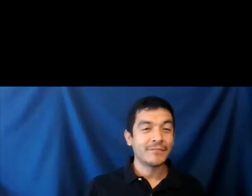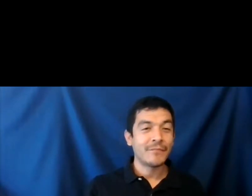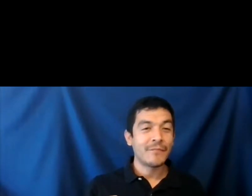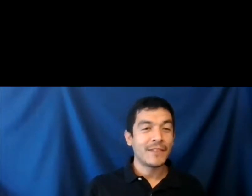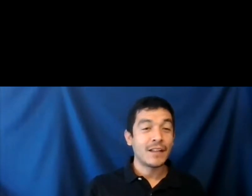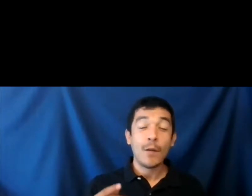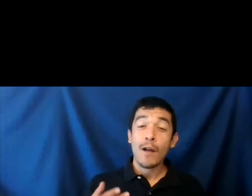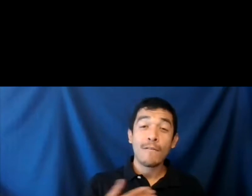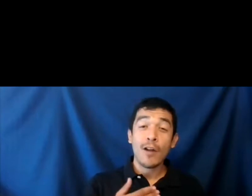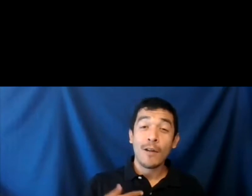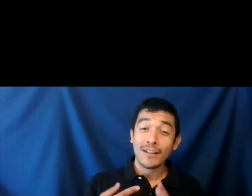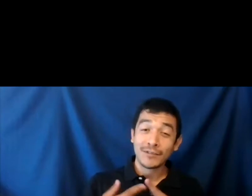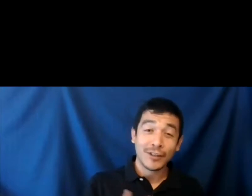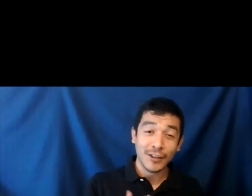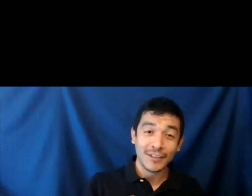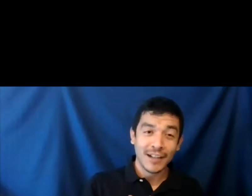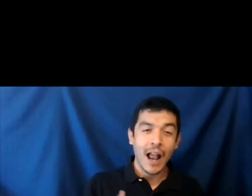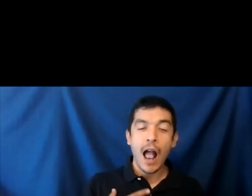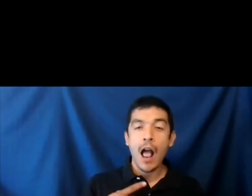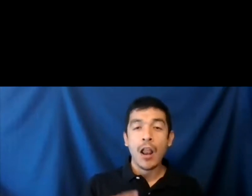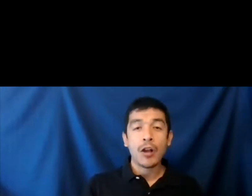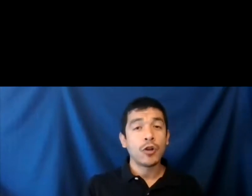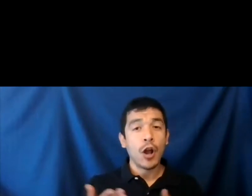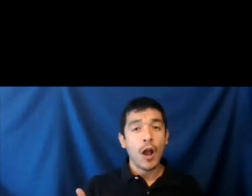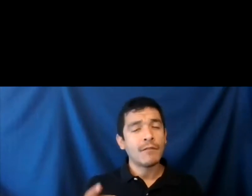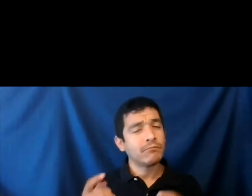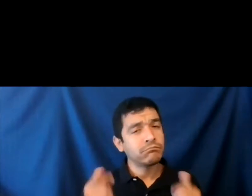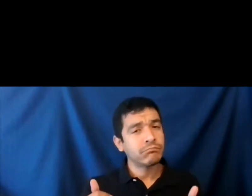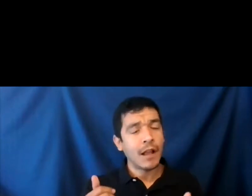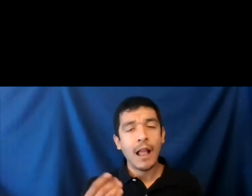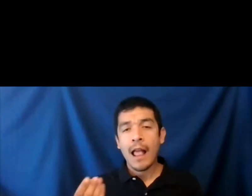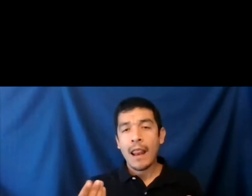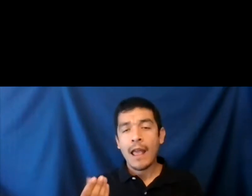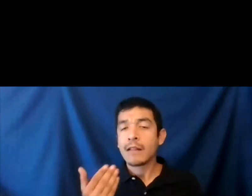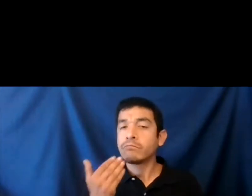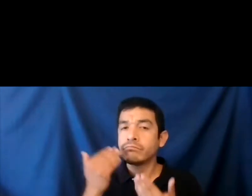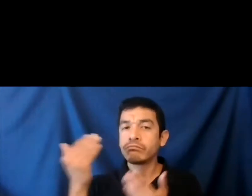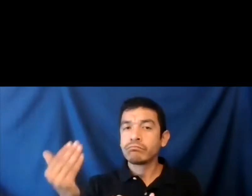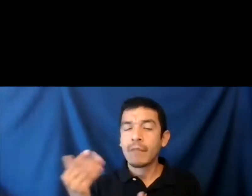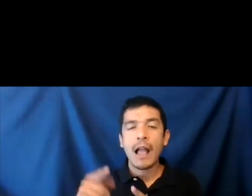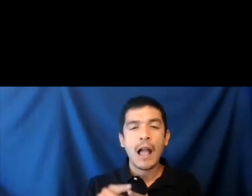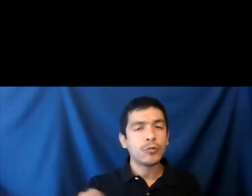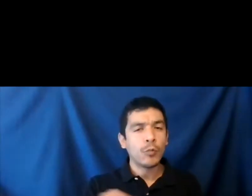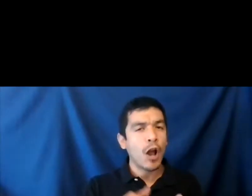Before we get started, I would like to offer a brief land acknowledgement as we often do.